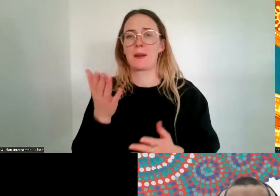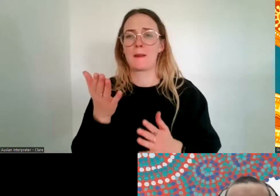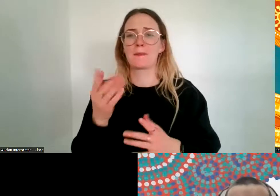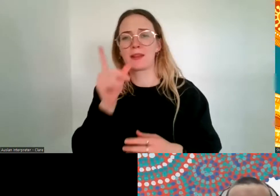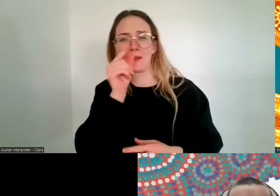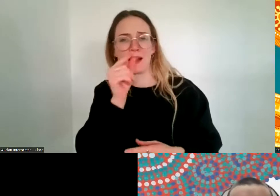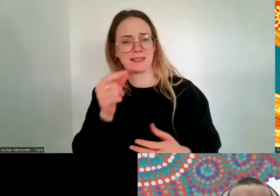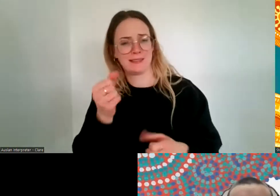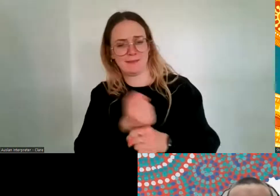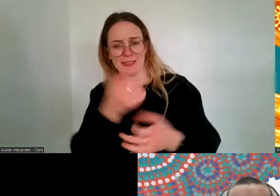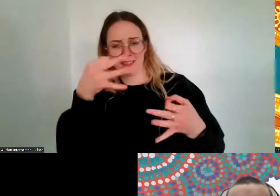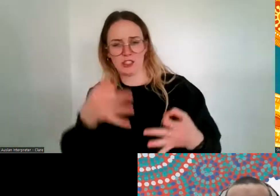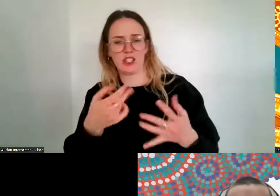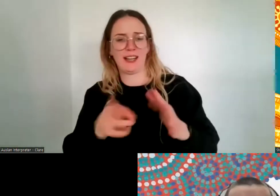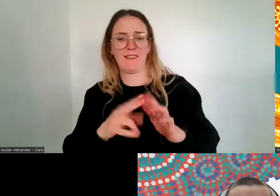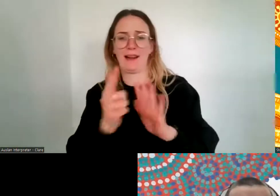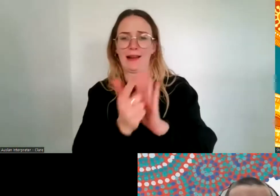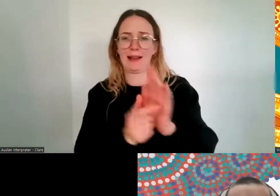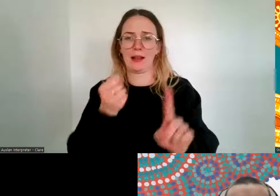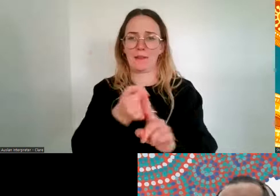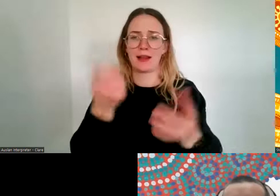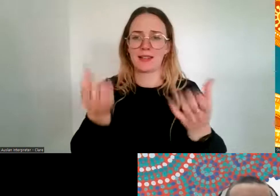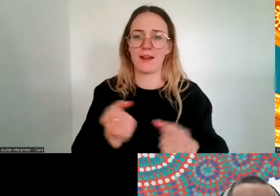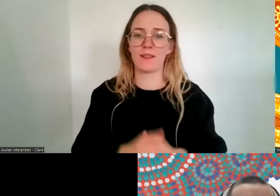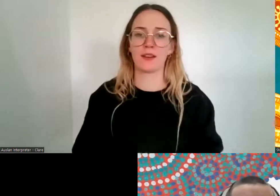Dayne: Great question, Steve, thank you very much, and thank you for your presentation.